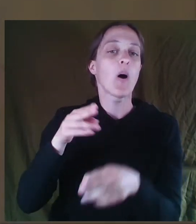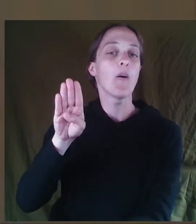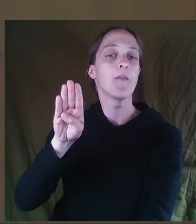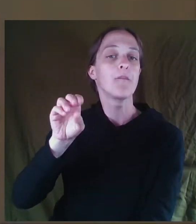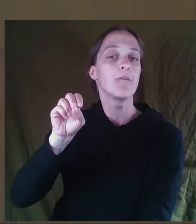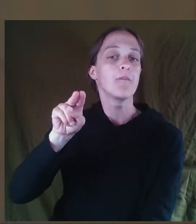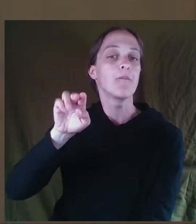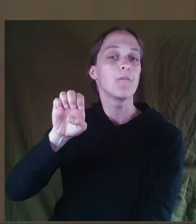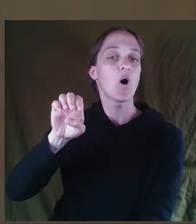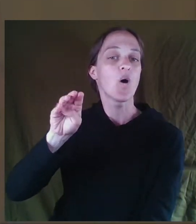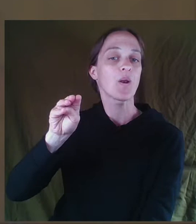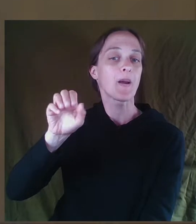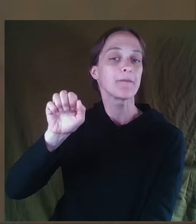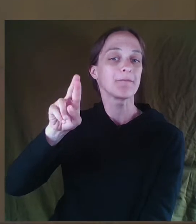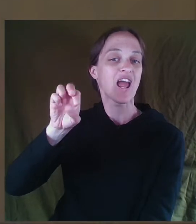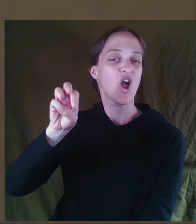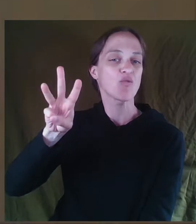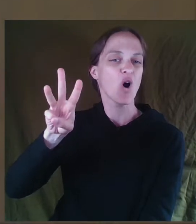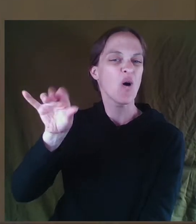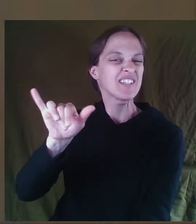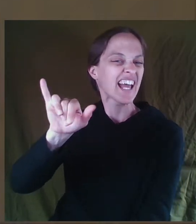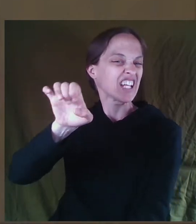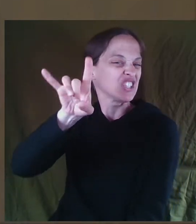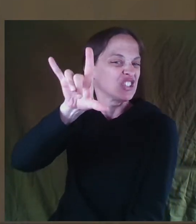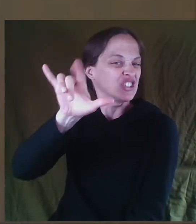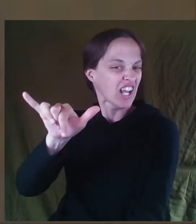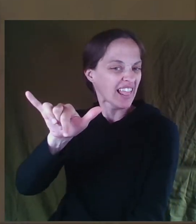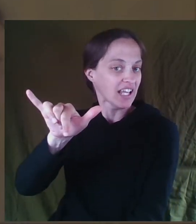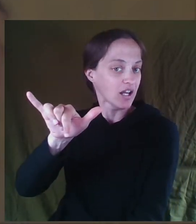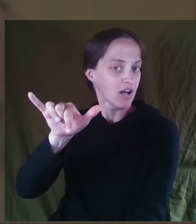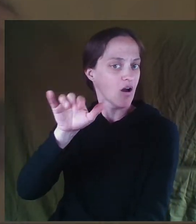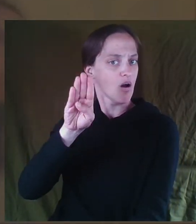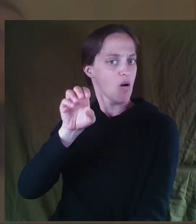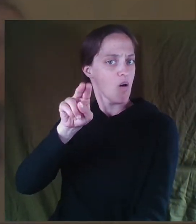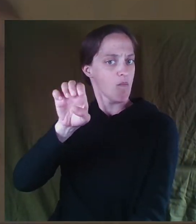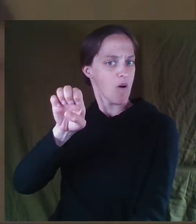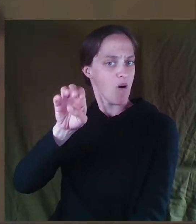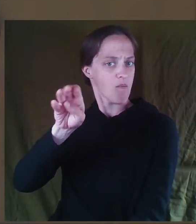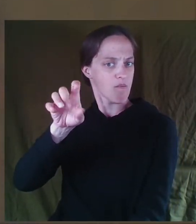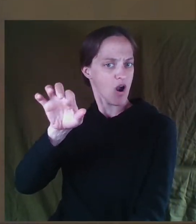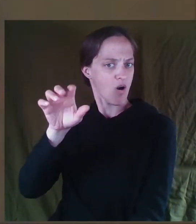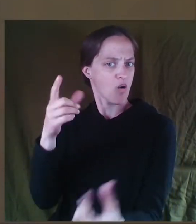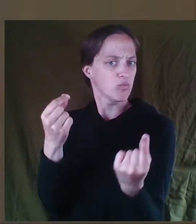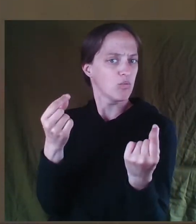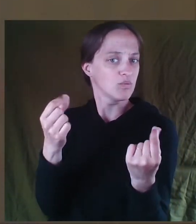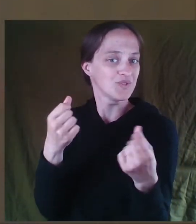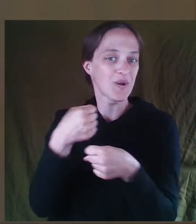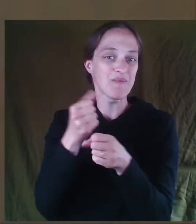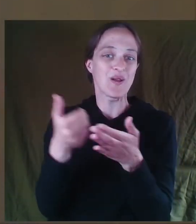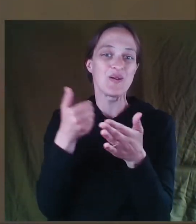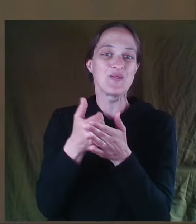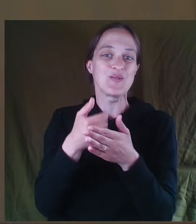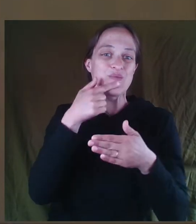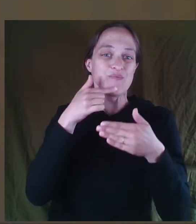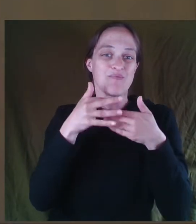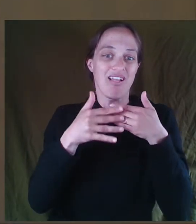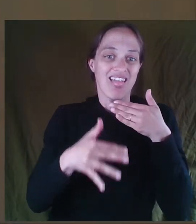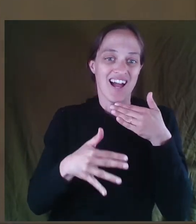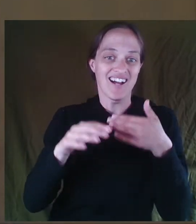called bone marrow. Bone marrow's job is to make new blood cells. On the outside, bones are smooth.